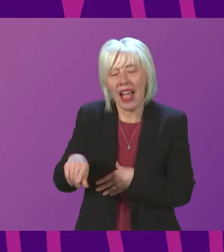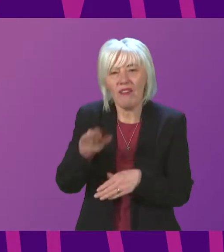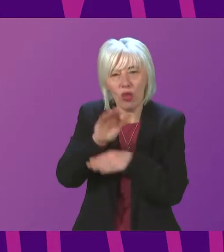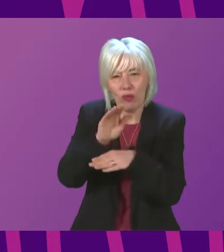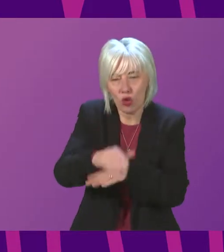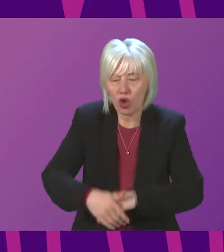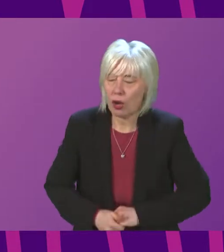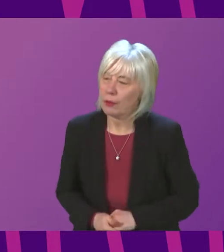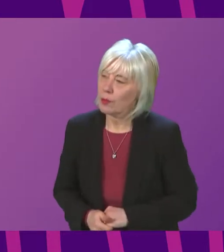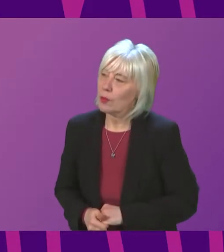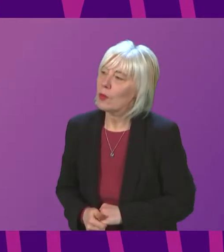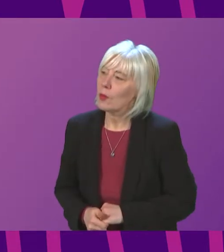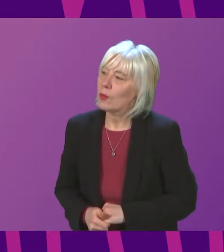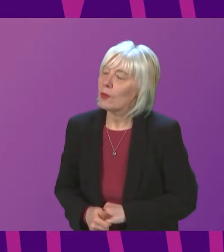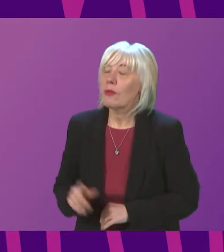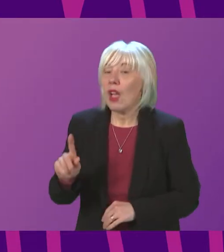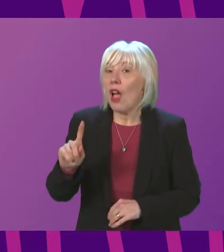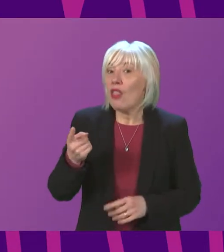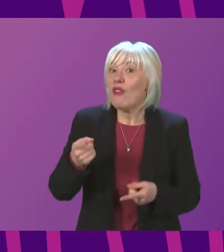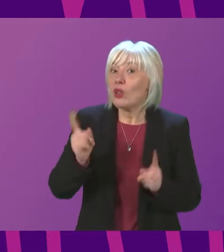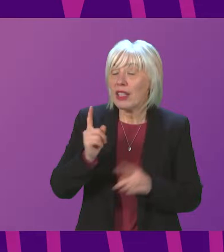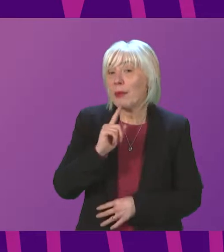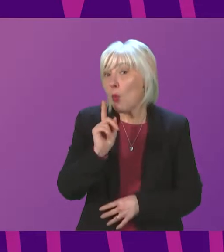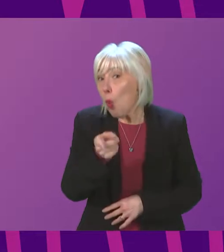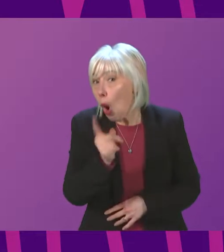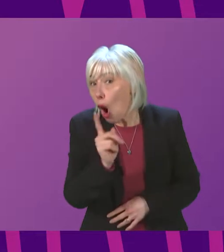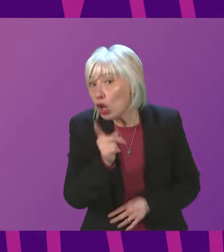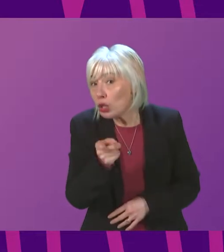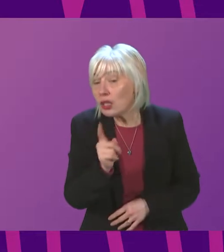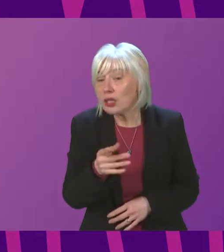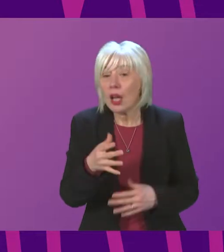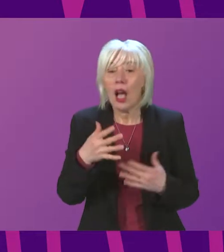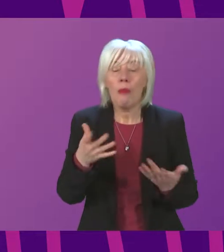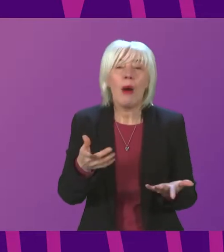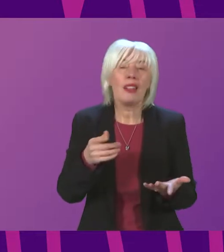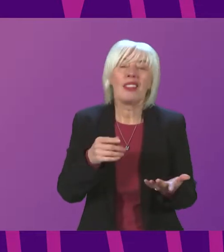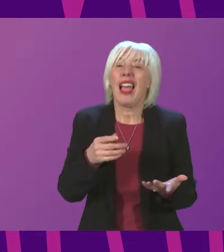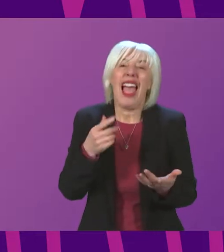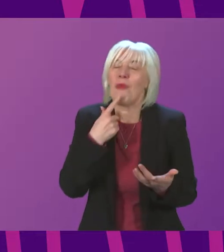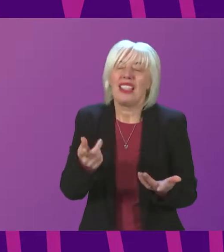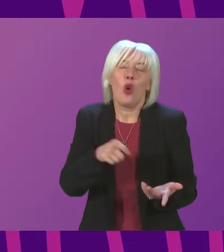The First Minister was warned. Some might say that, as usual, she thought that she knew better than everyone else.